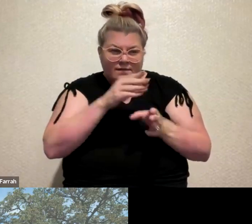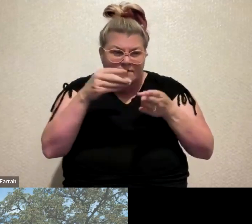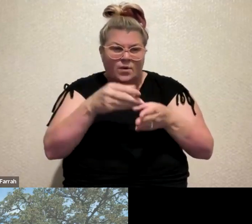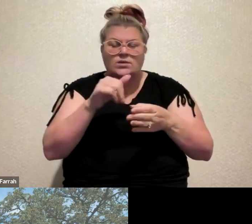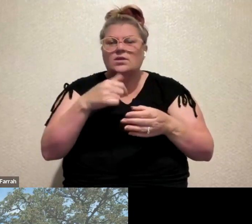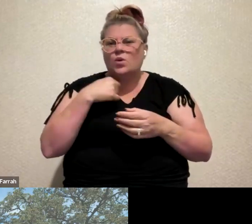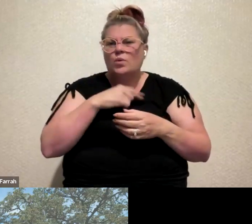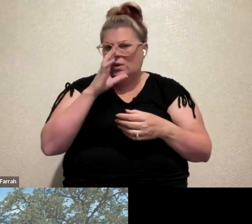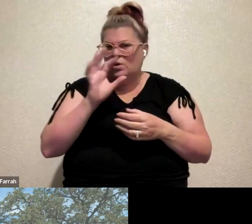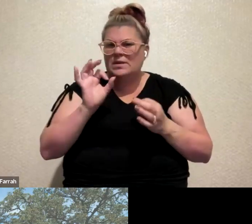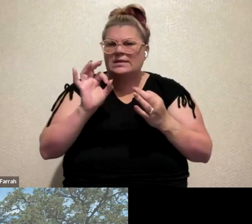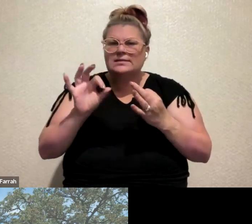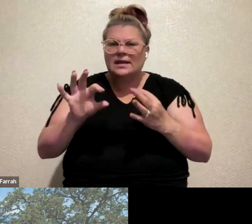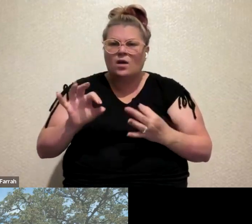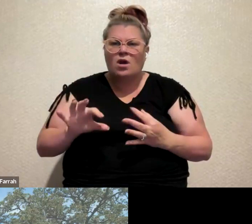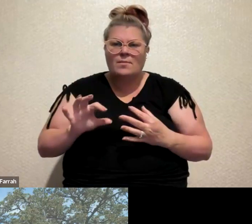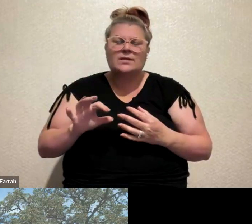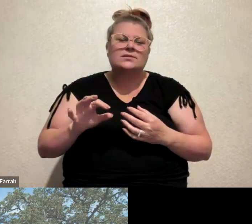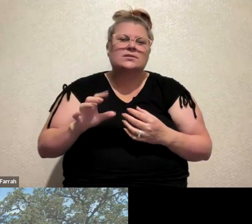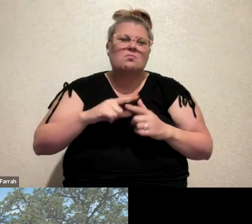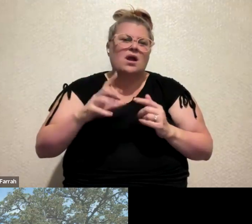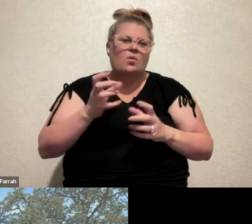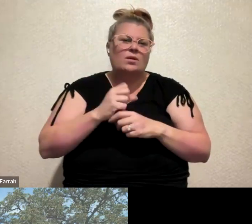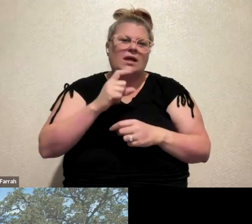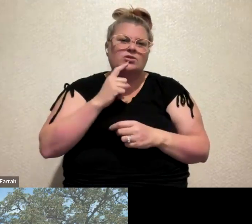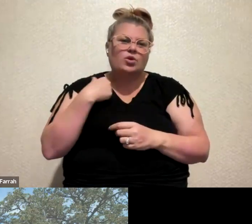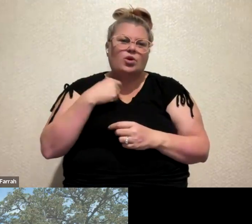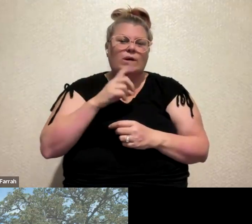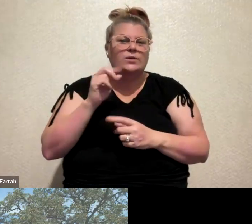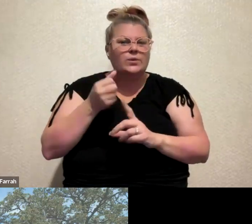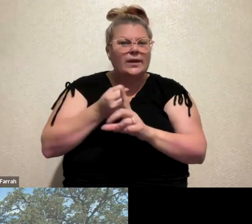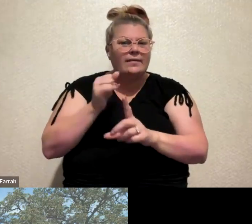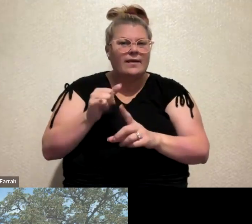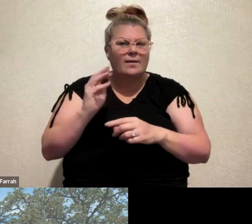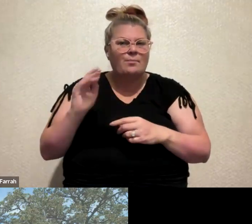as many others will. But I just want to make sure that we hit that Mark, Scott so you and all, and